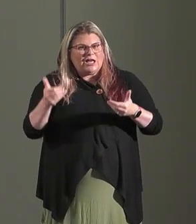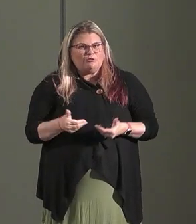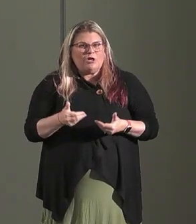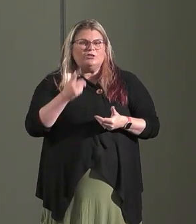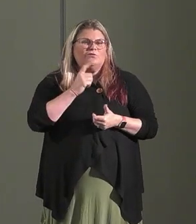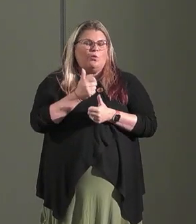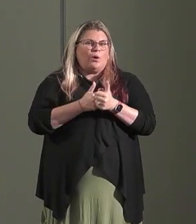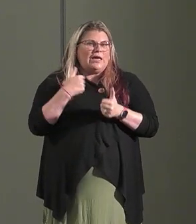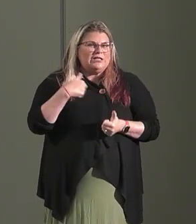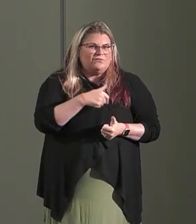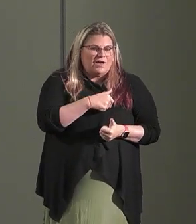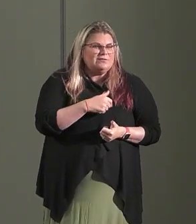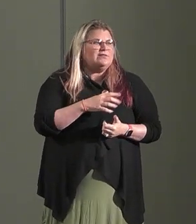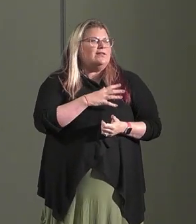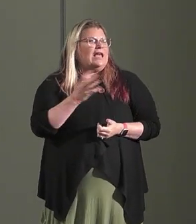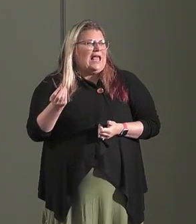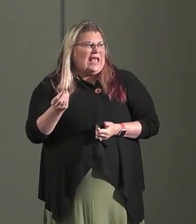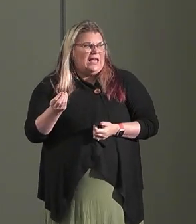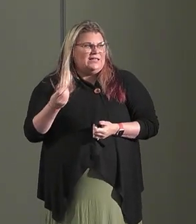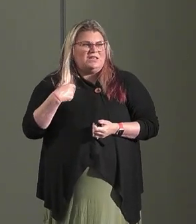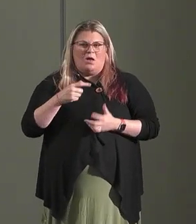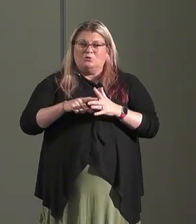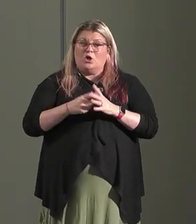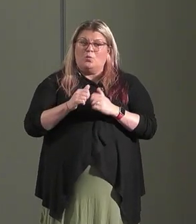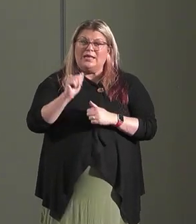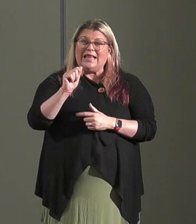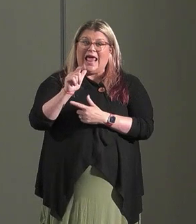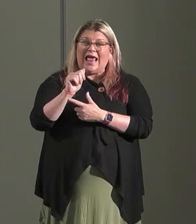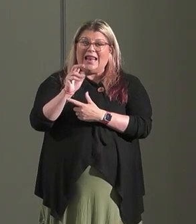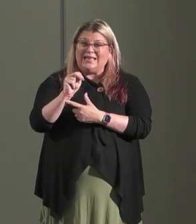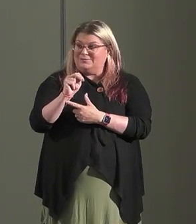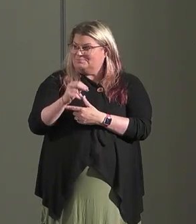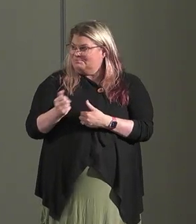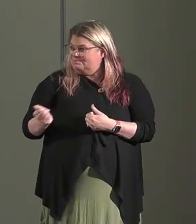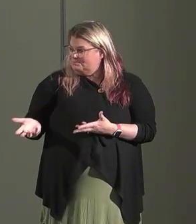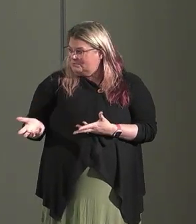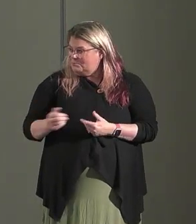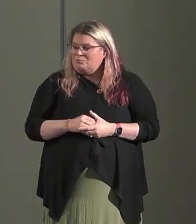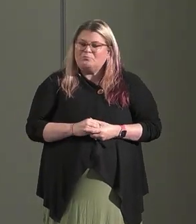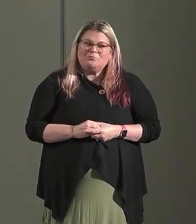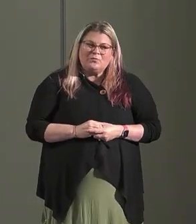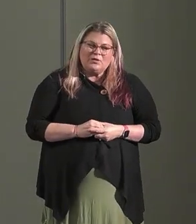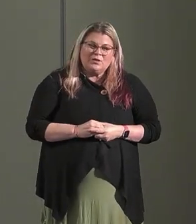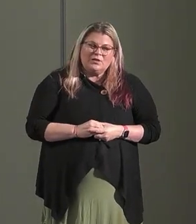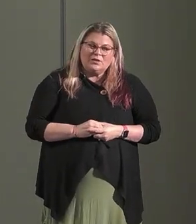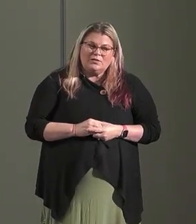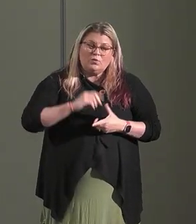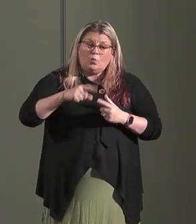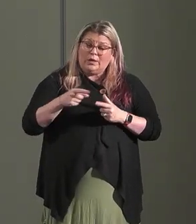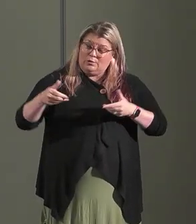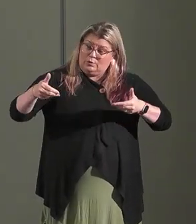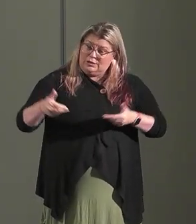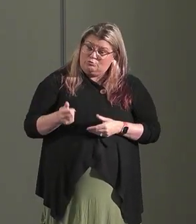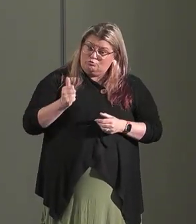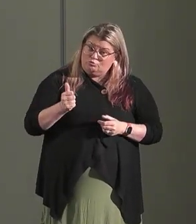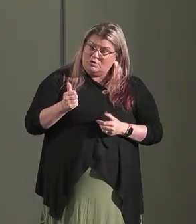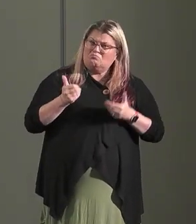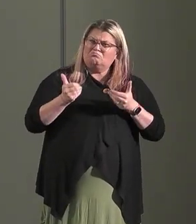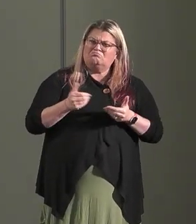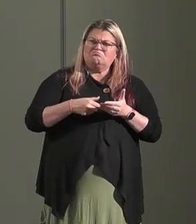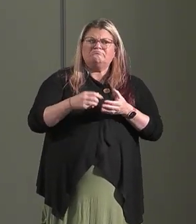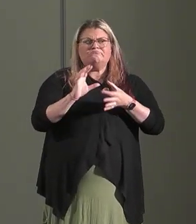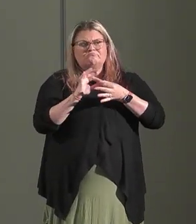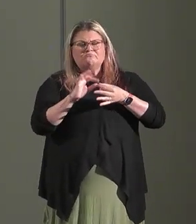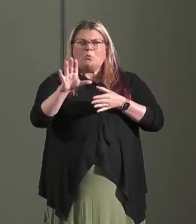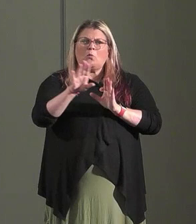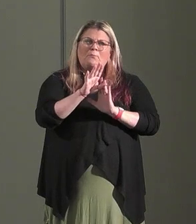us. And I was going start out with Allan. When you introduce yourself talk about your background.